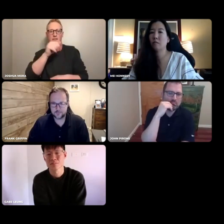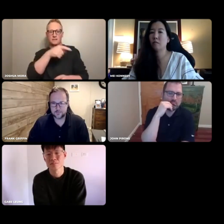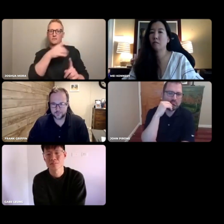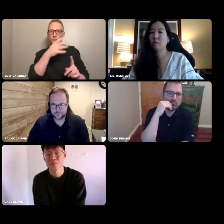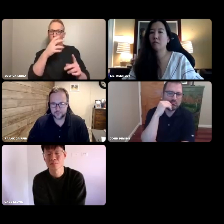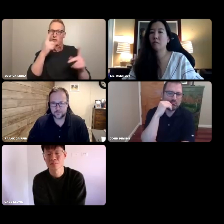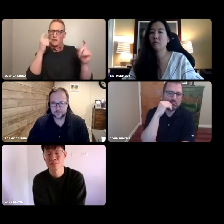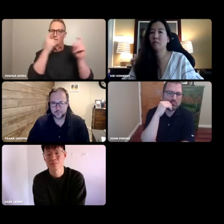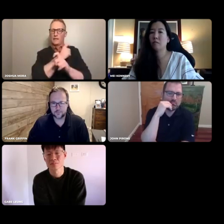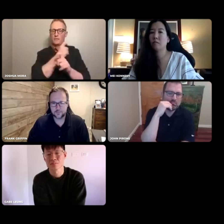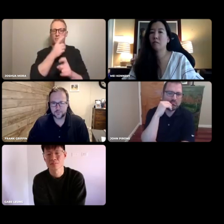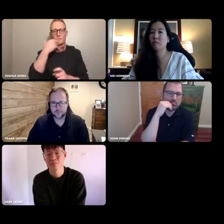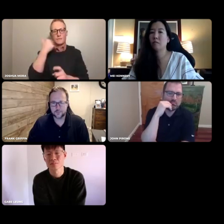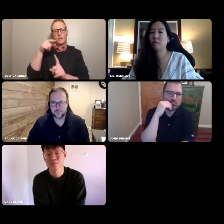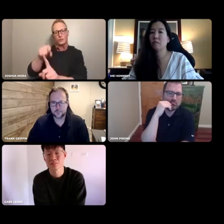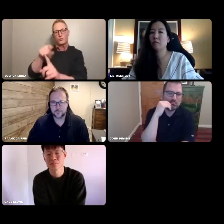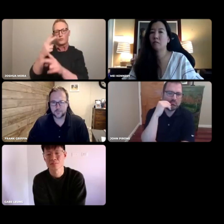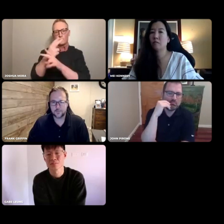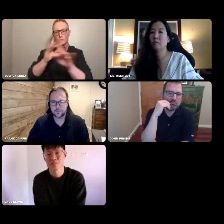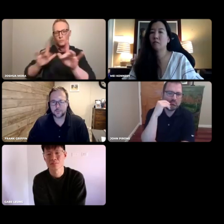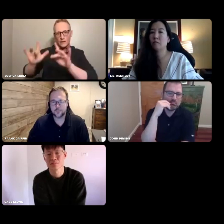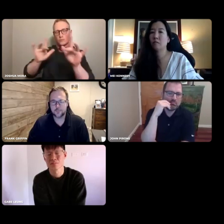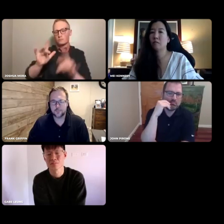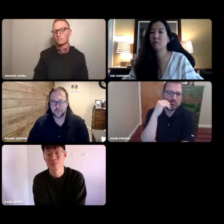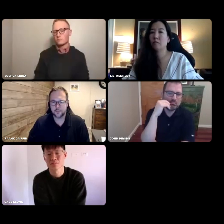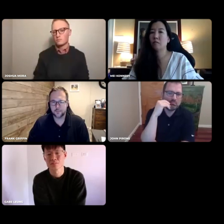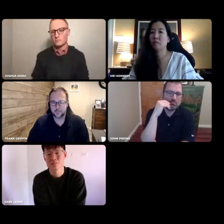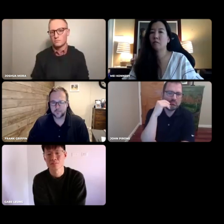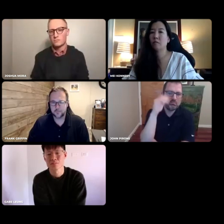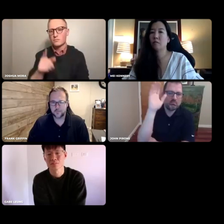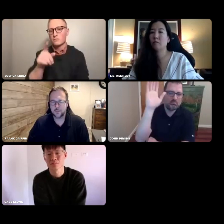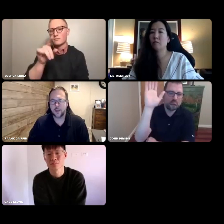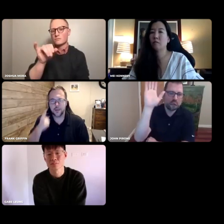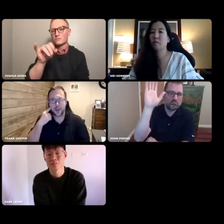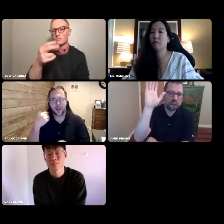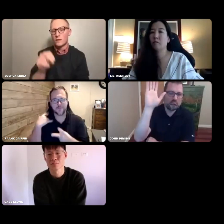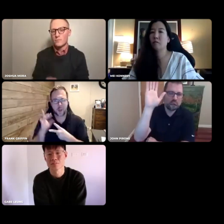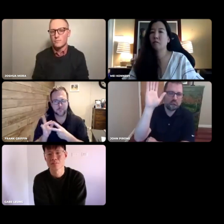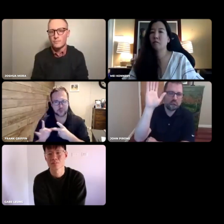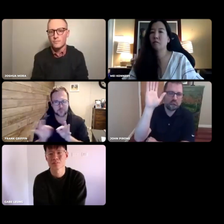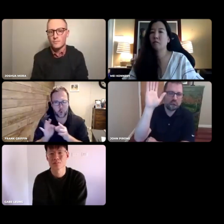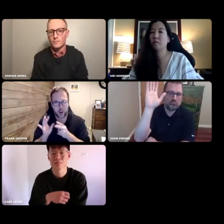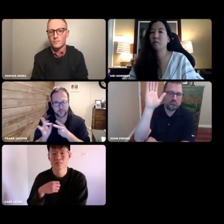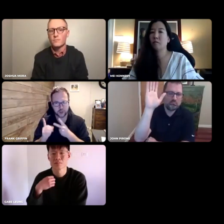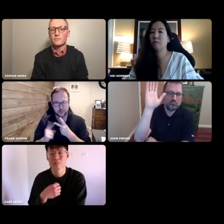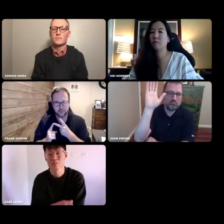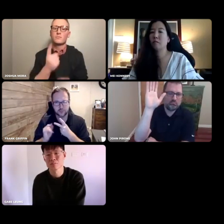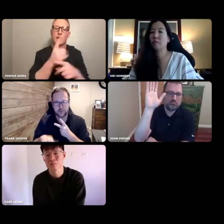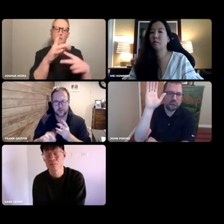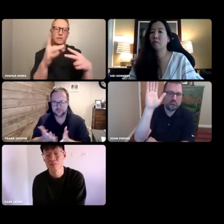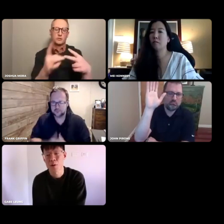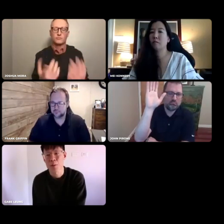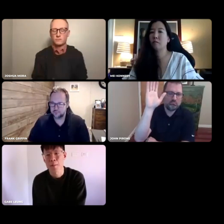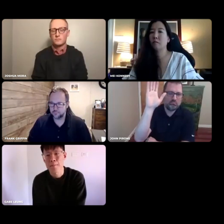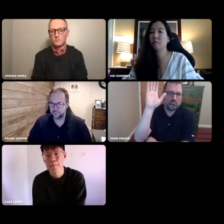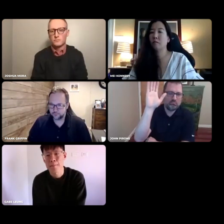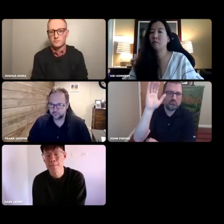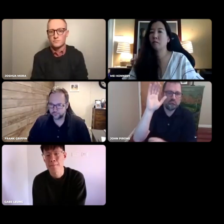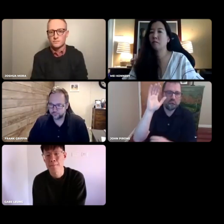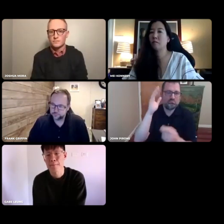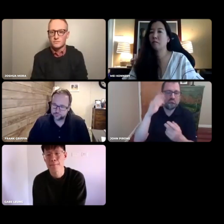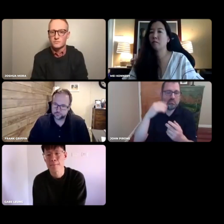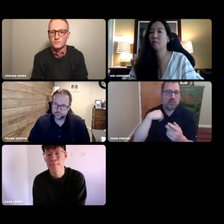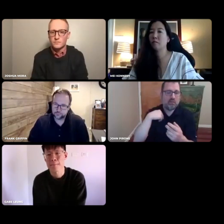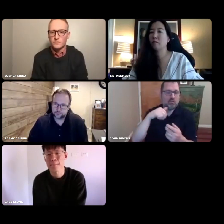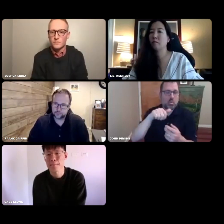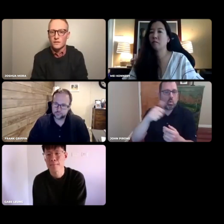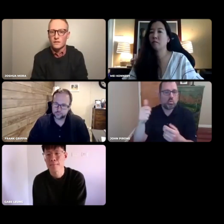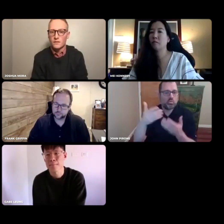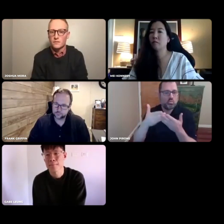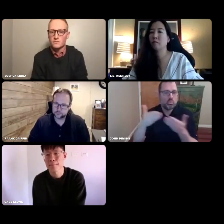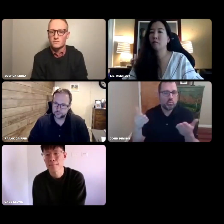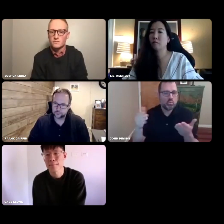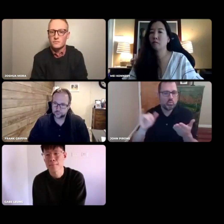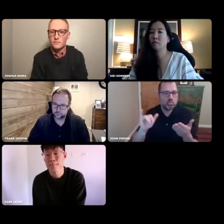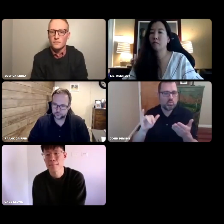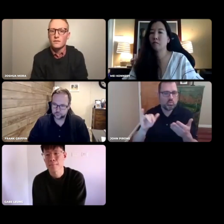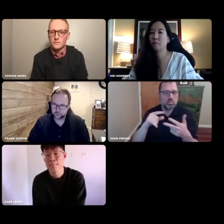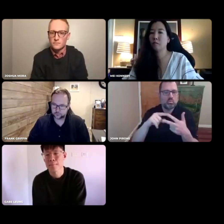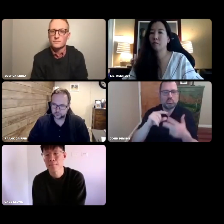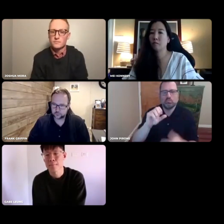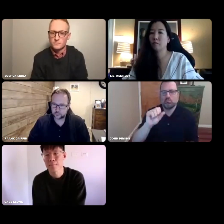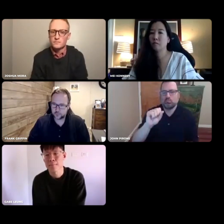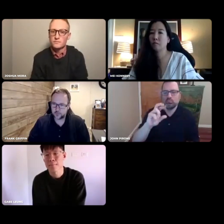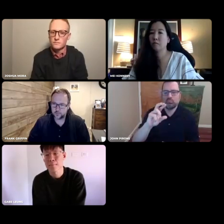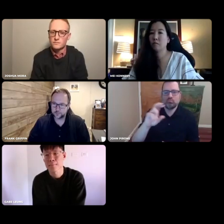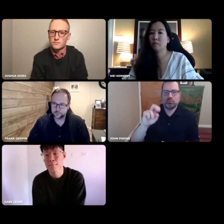Camtasia can be complicated, but it's good to have your options open.